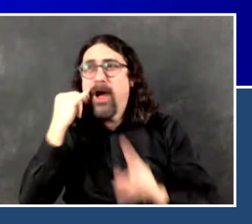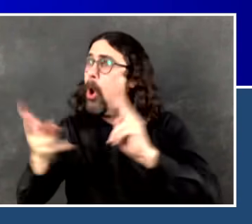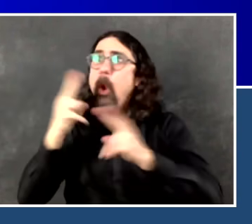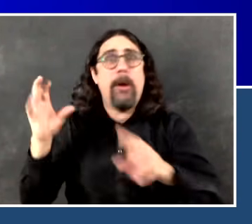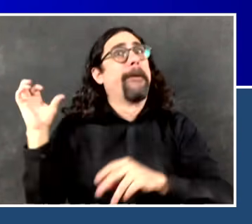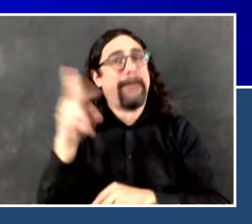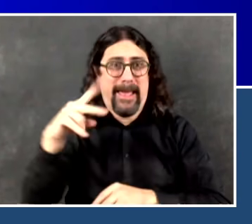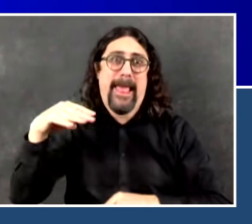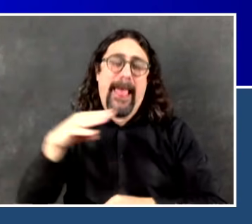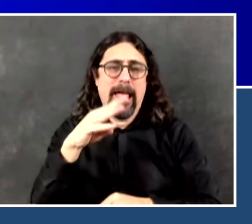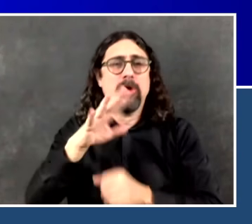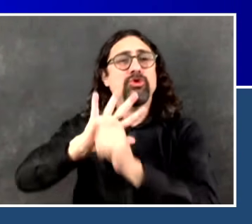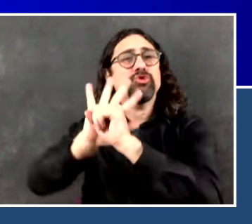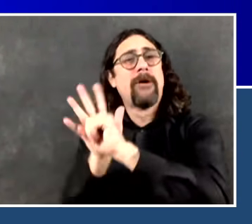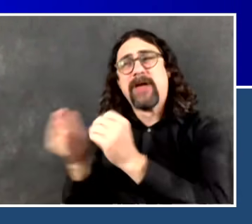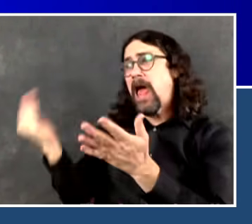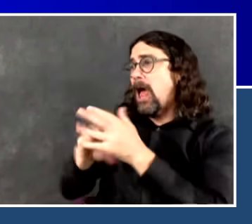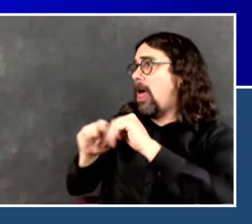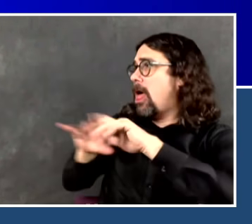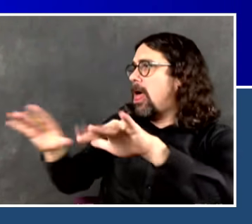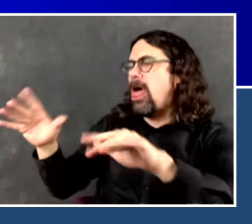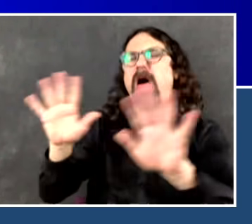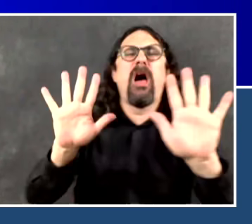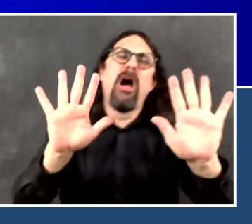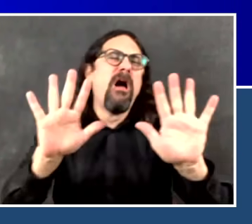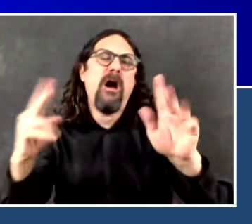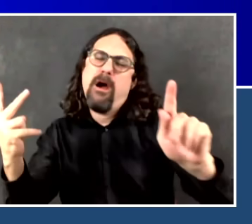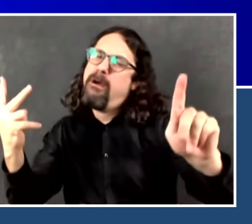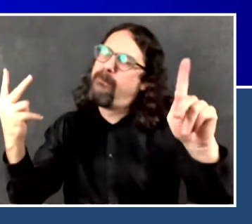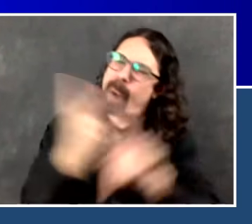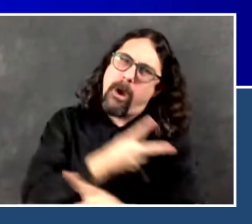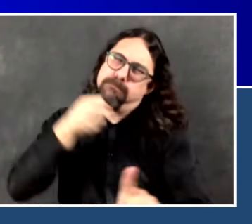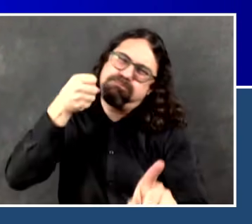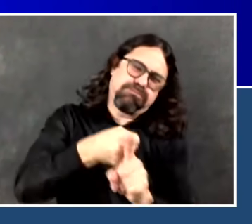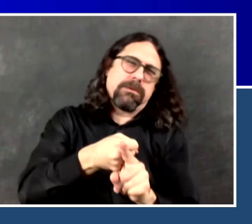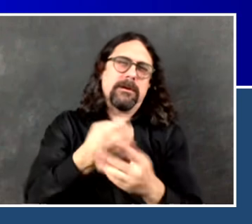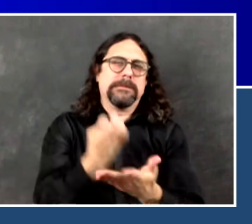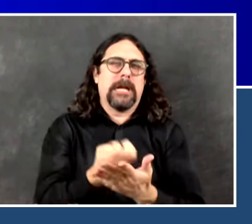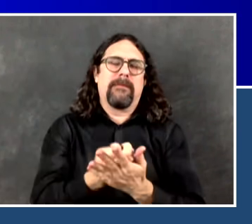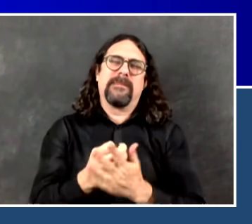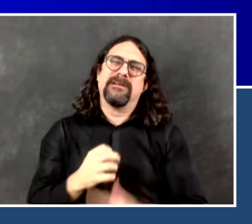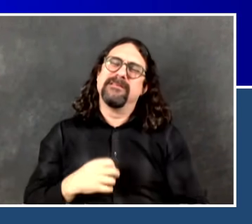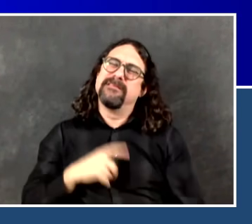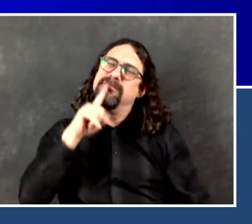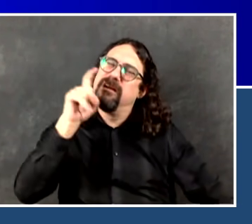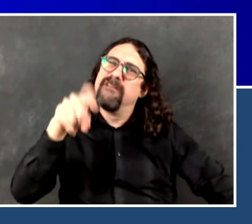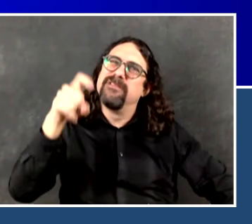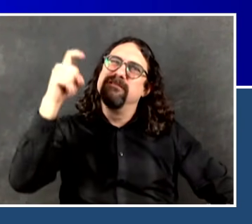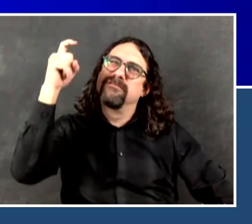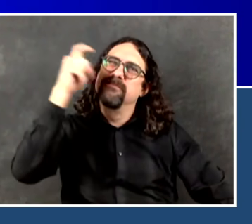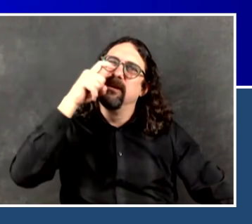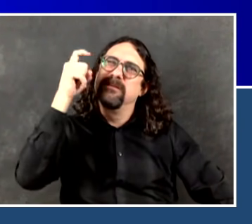KIND OF RECOVE.RY WE WON'T LET THAT HAPPEN HREE. WE WILL FOCUS, FIRST AND FOREMOST, ON THE